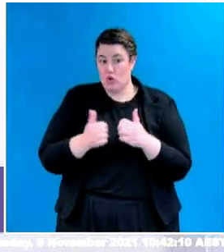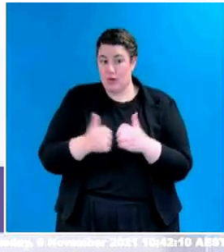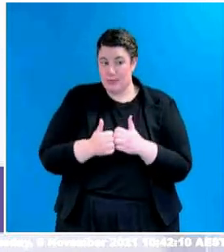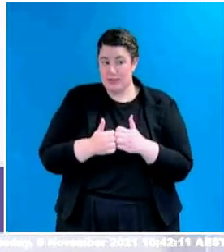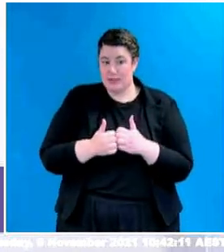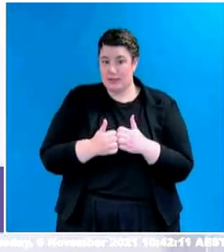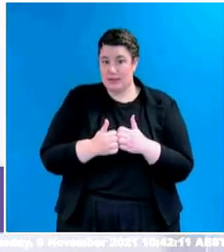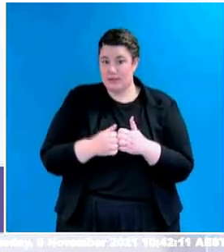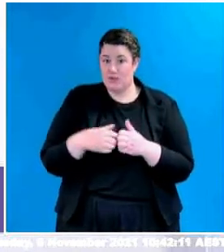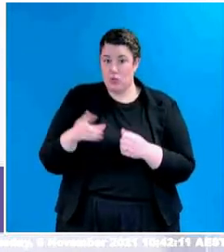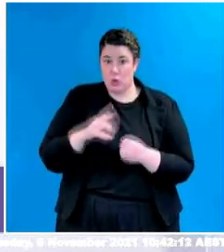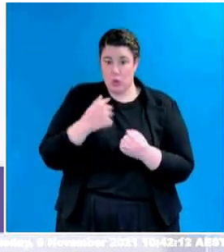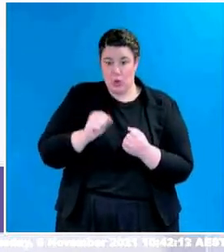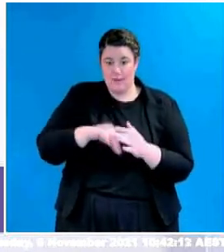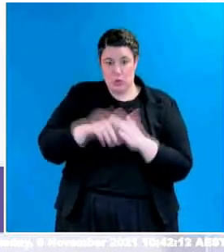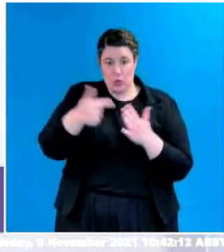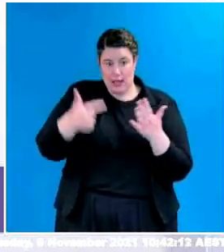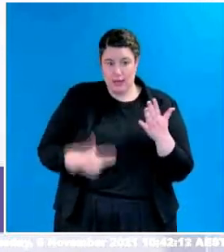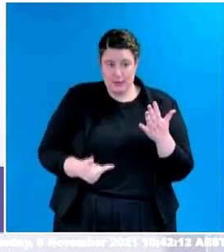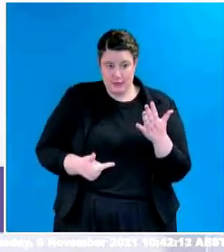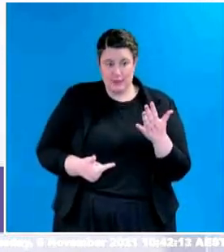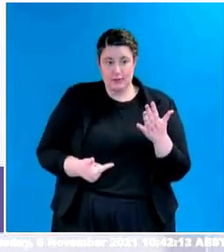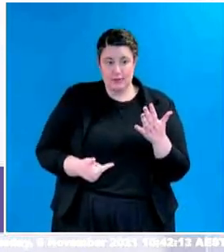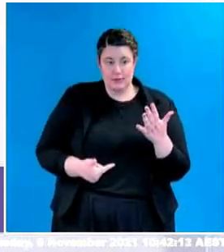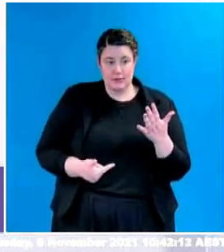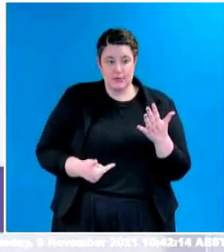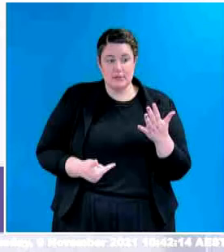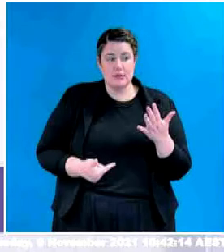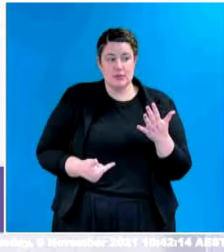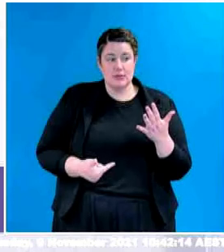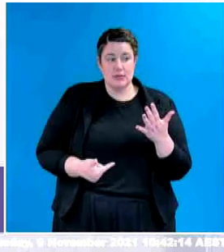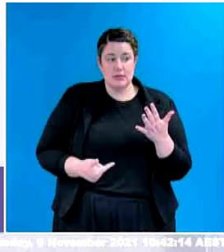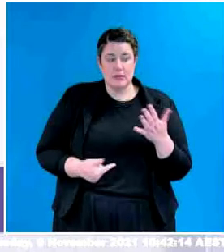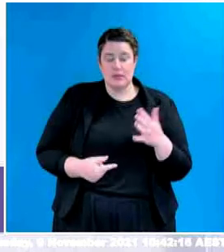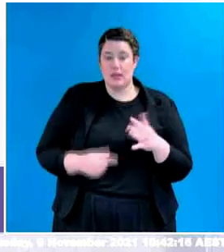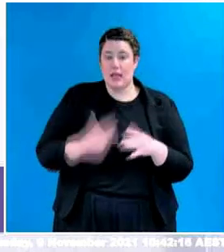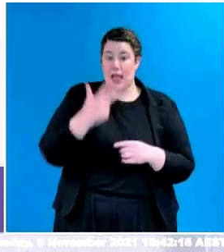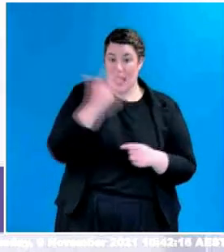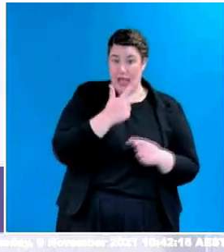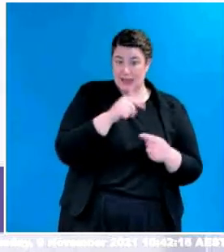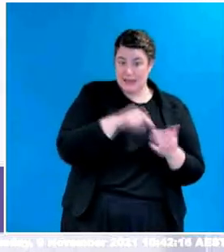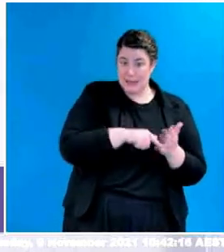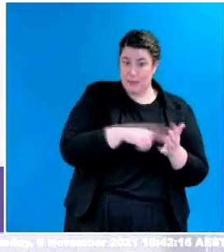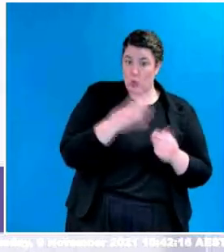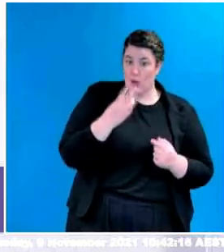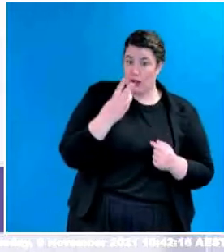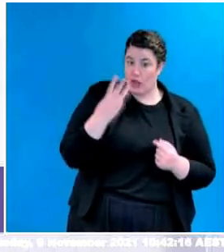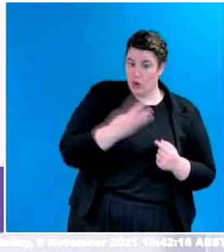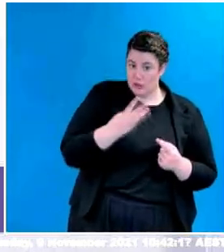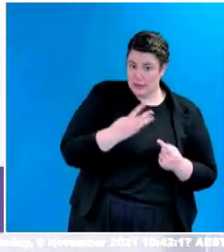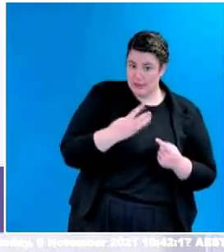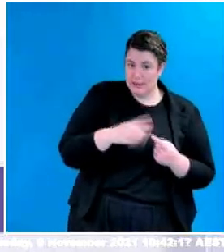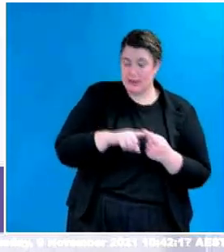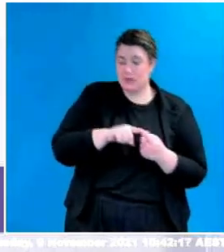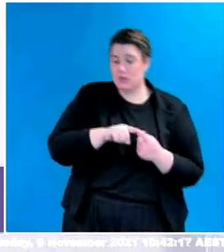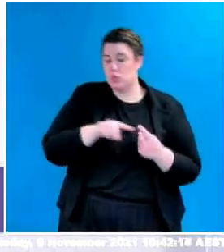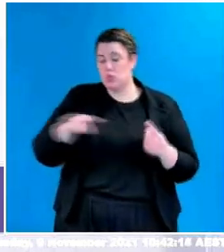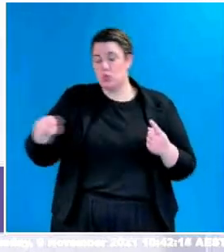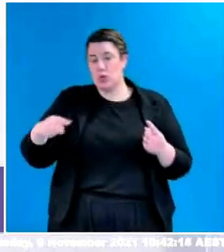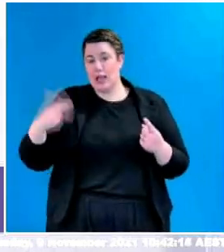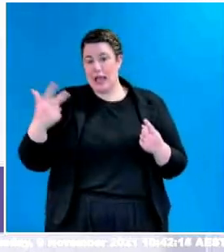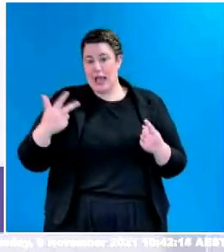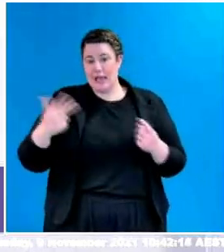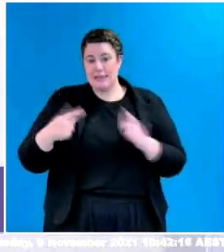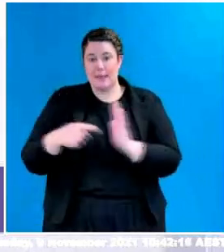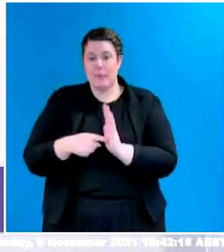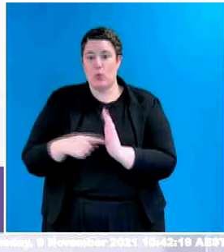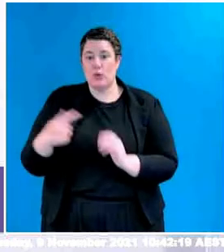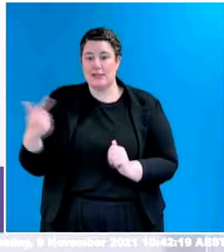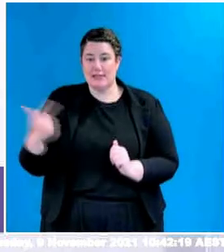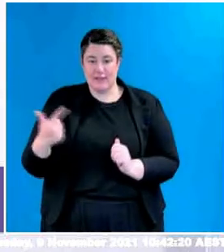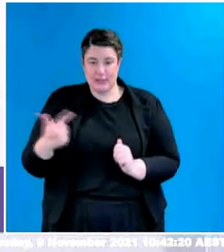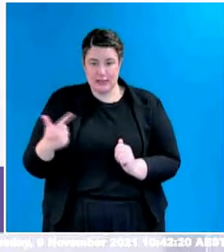the ones in your list, and they will be marked Exhibit 18.13 through to 18.17.